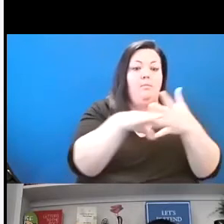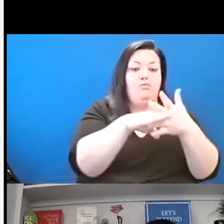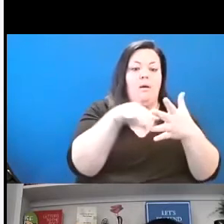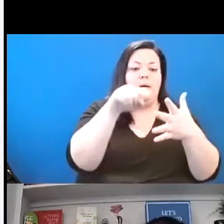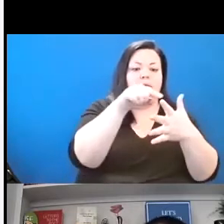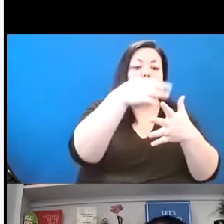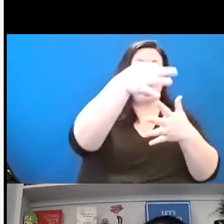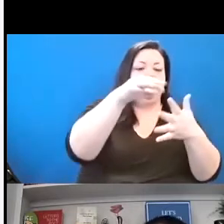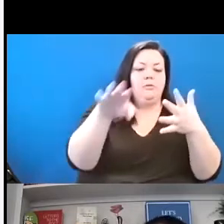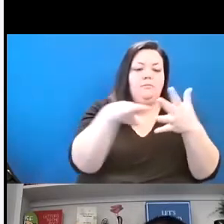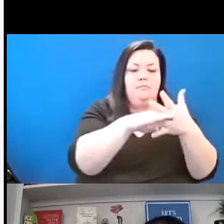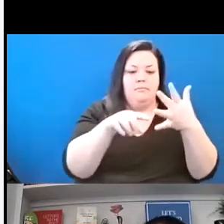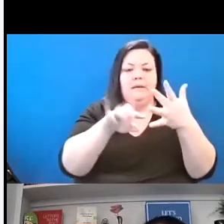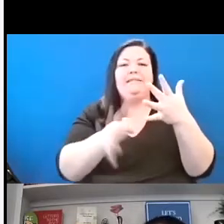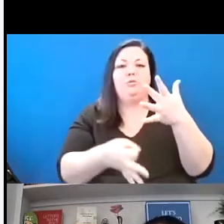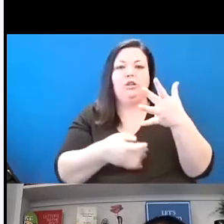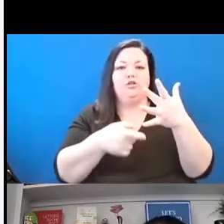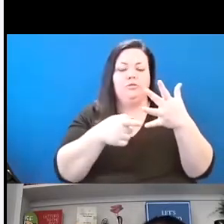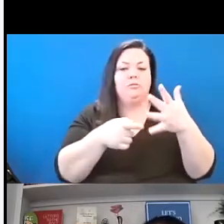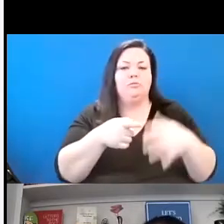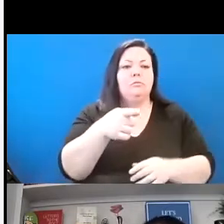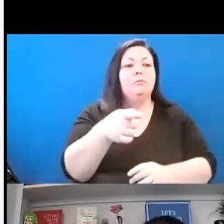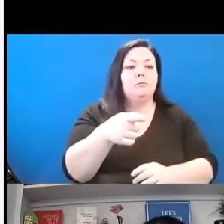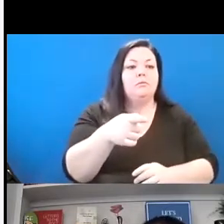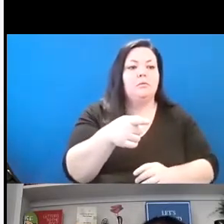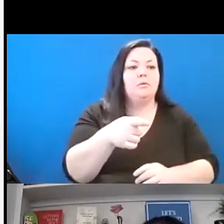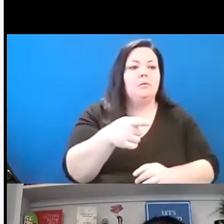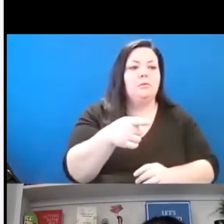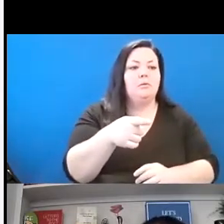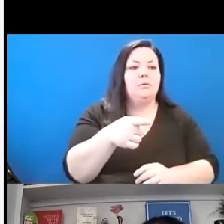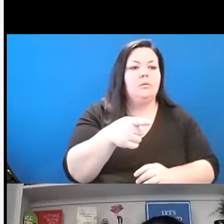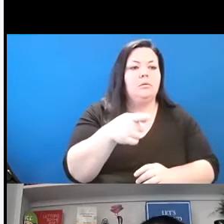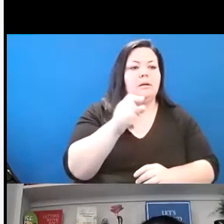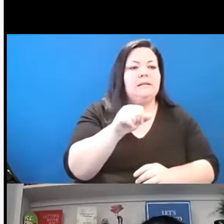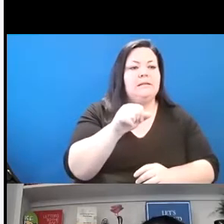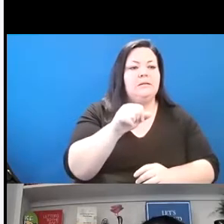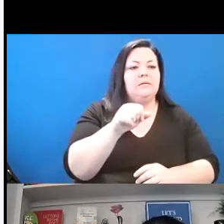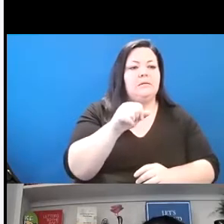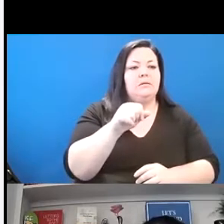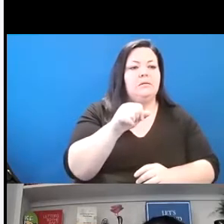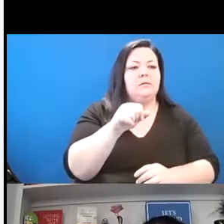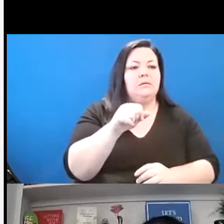yes i think that's a great brightest board milk is is a very visual image and then recedes in the